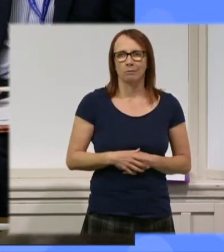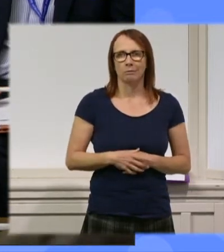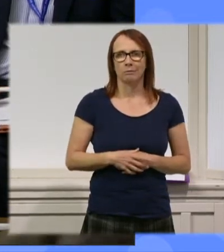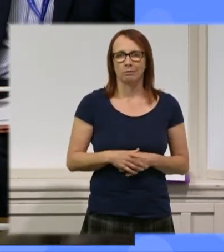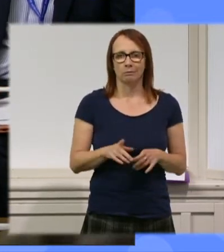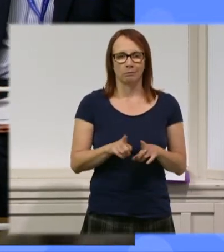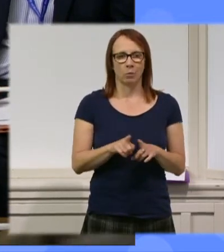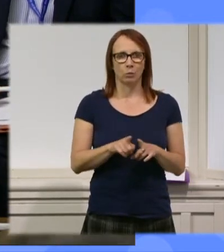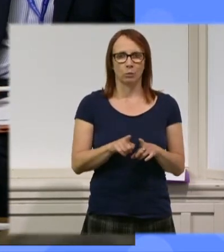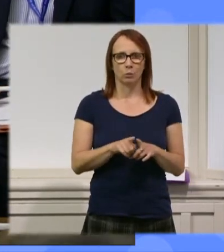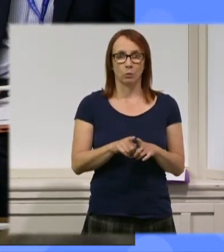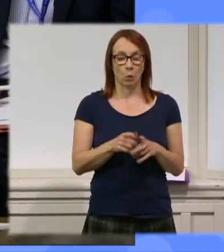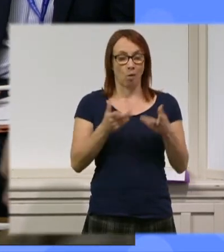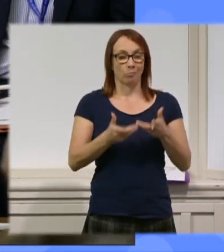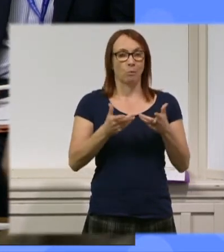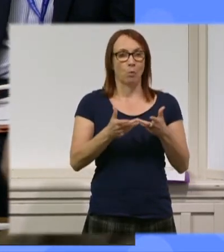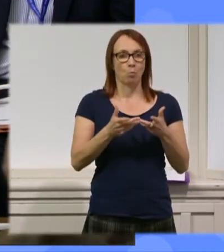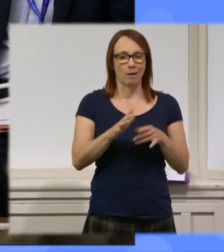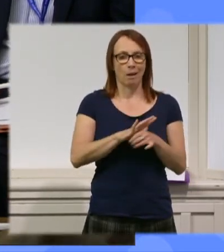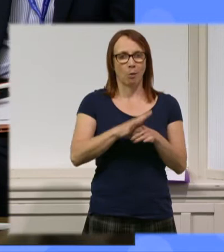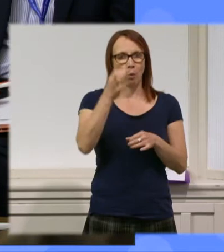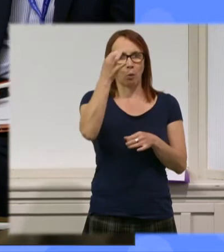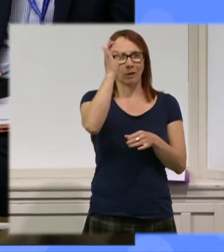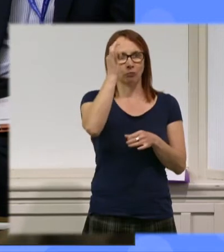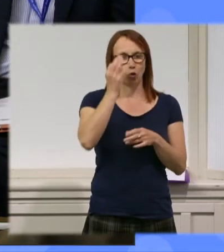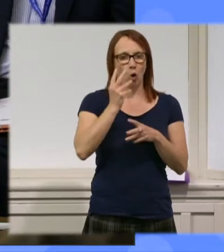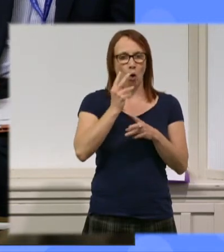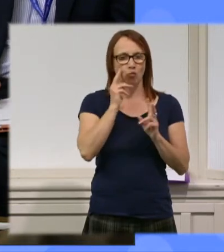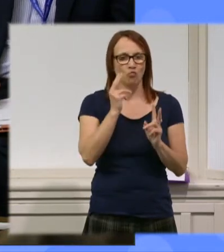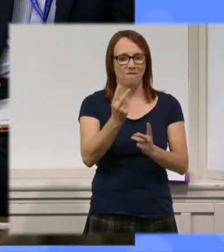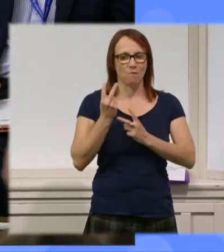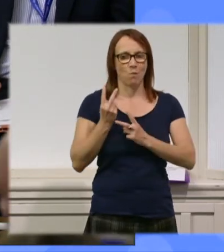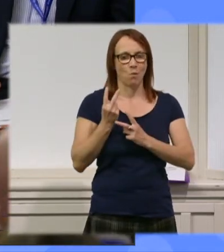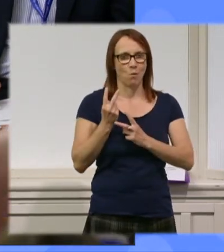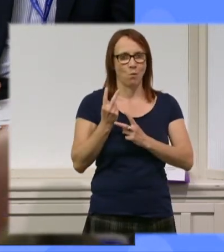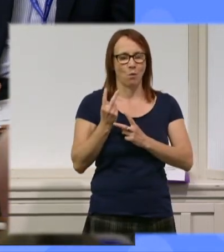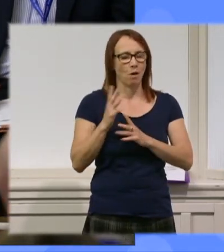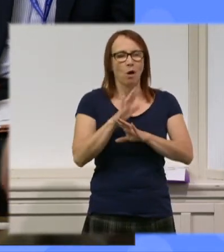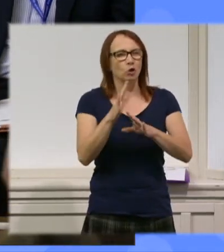governance review which is know looking at local government or as food